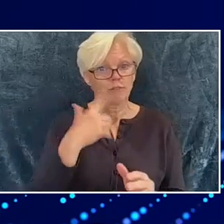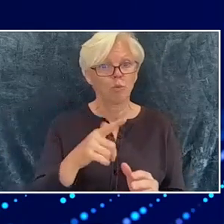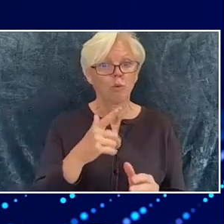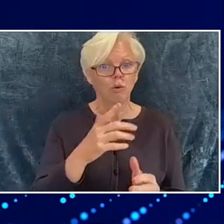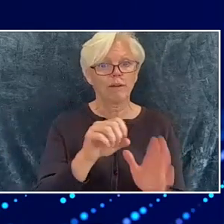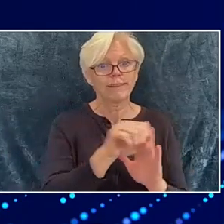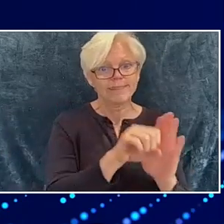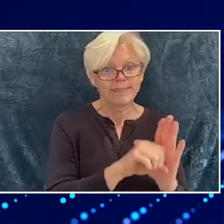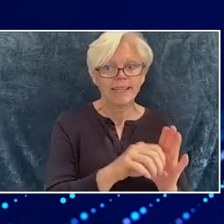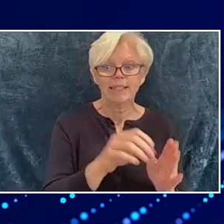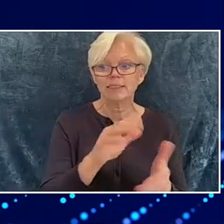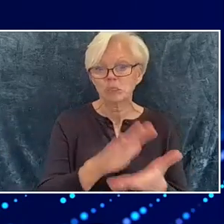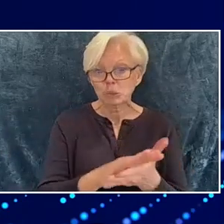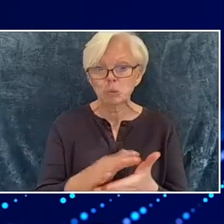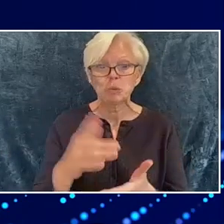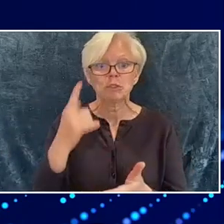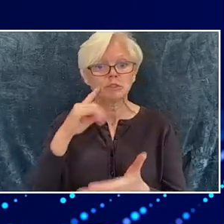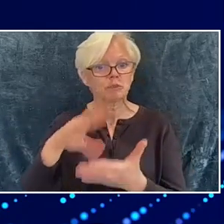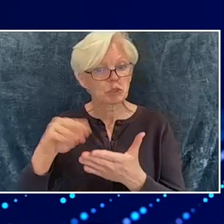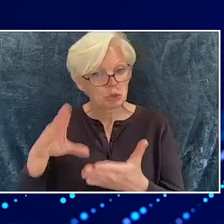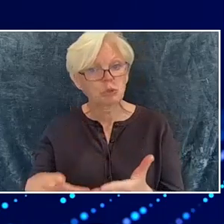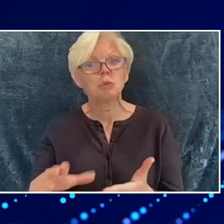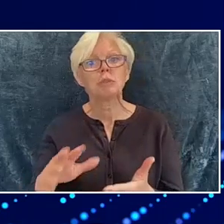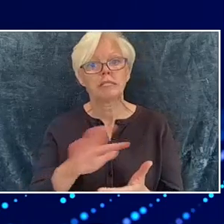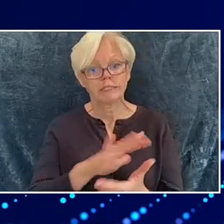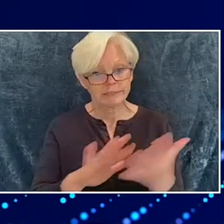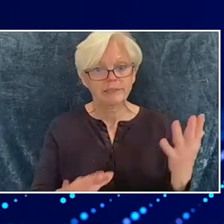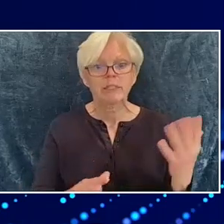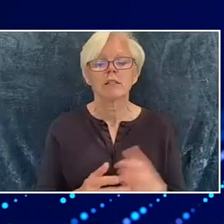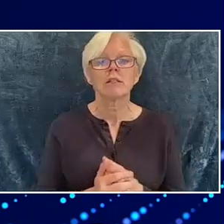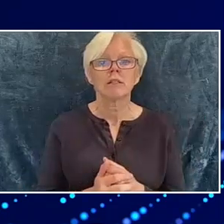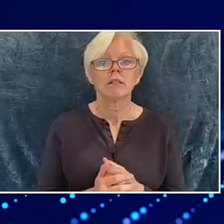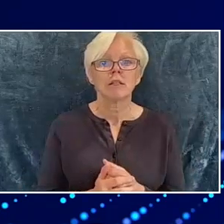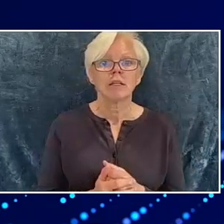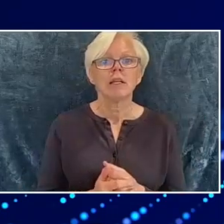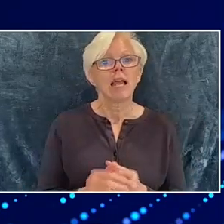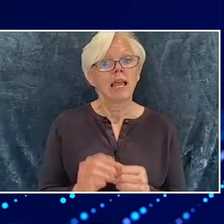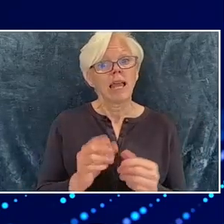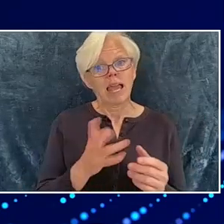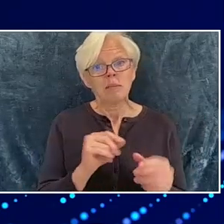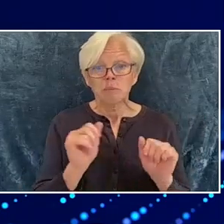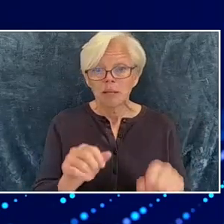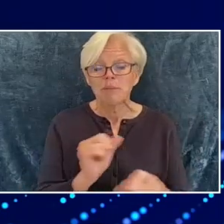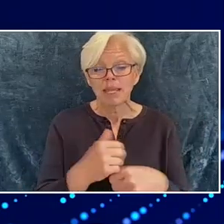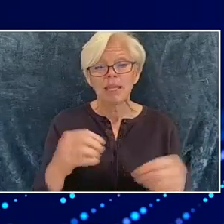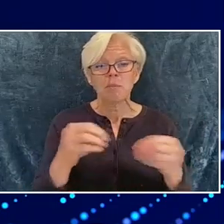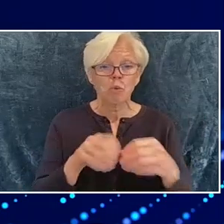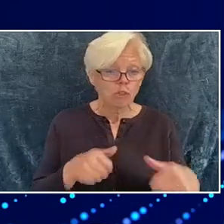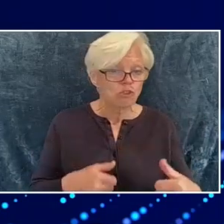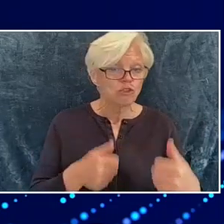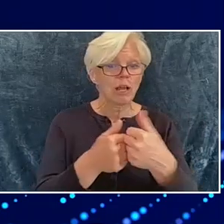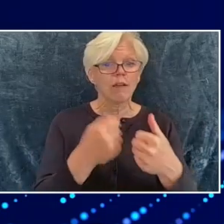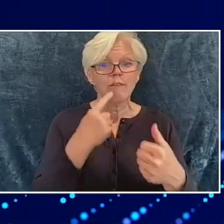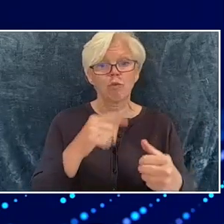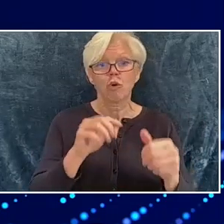students, and potentially make it more challenging for schools to comply with